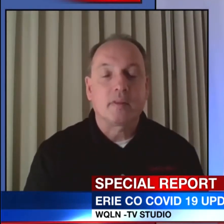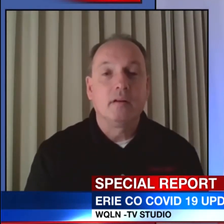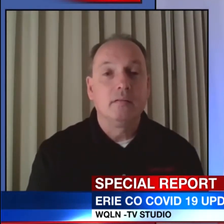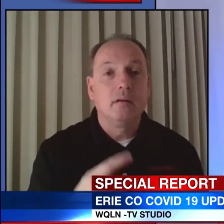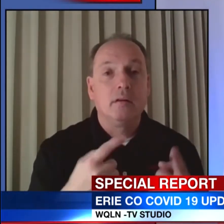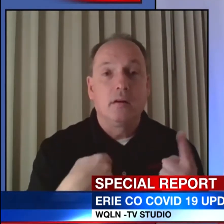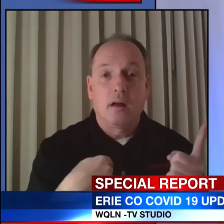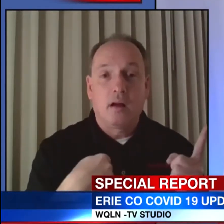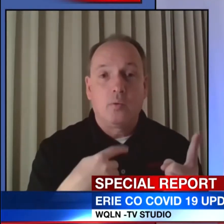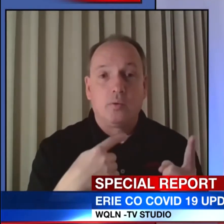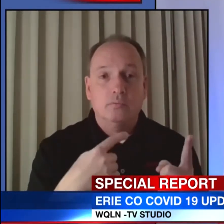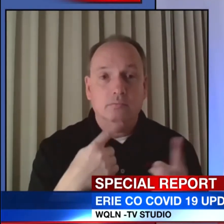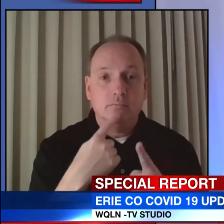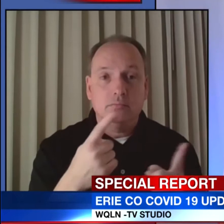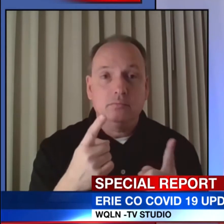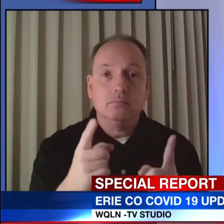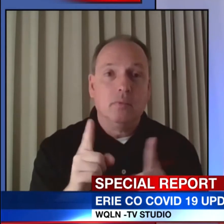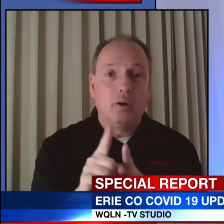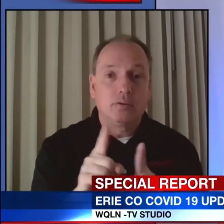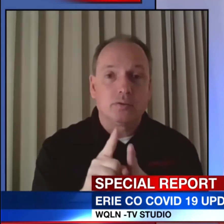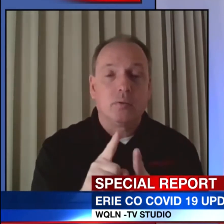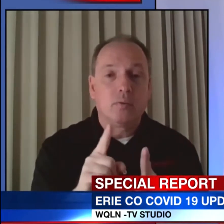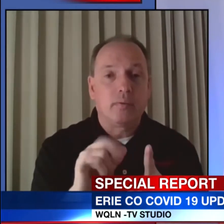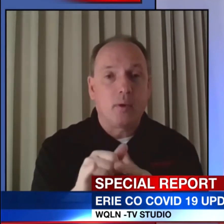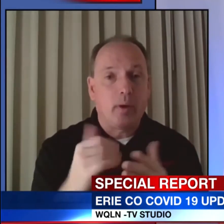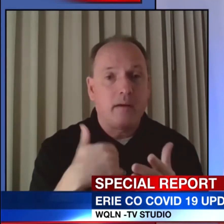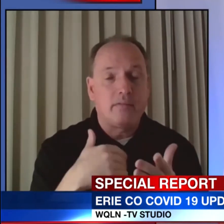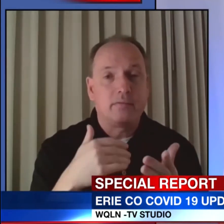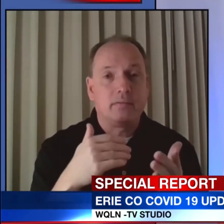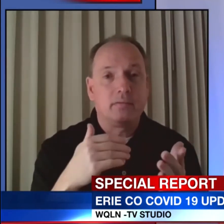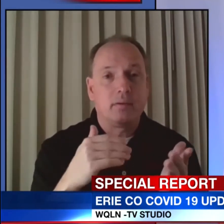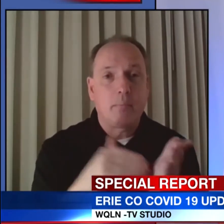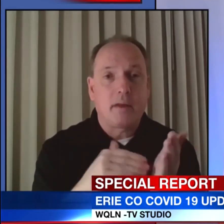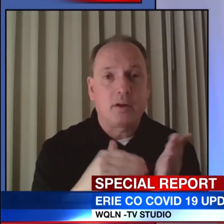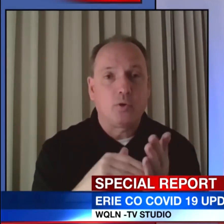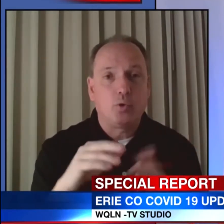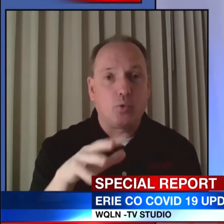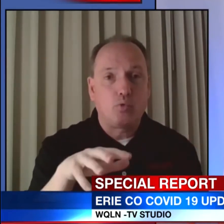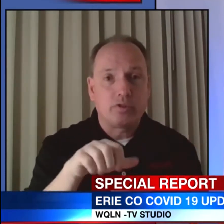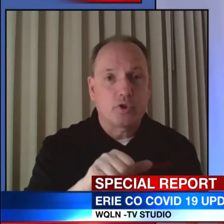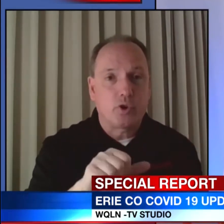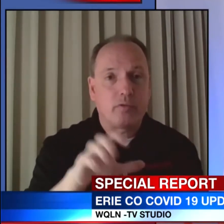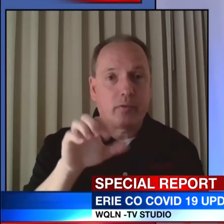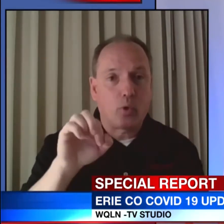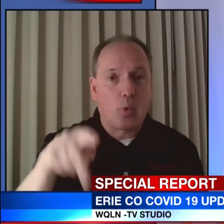THANK YOU, ETHAN. I'M JUST GOING TO SAY WE